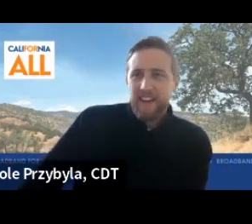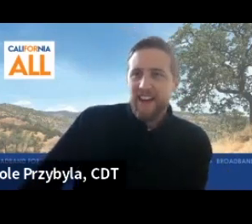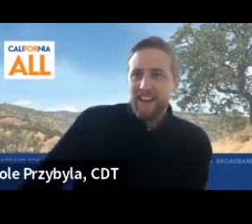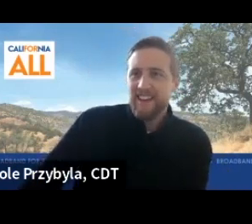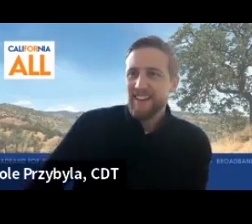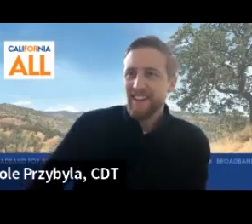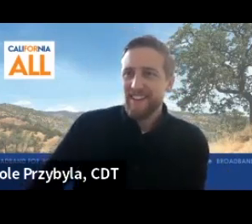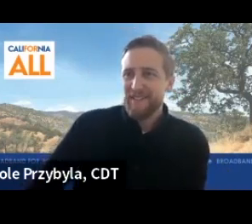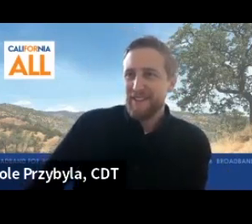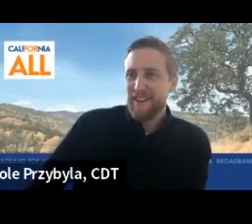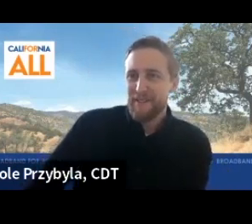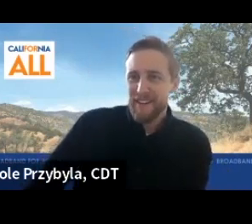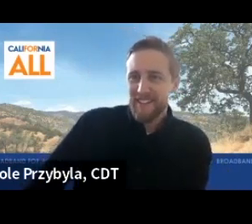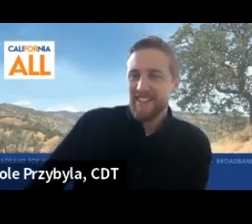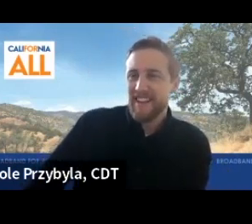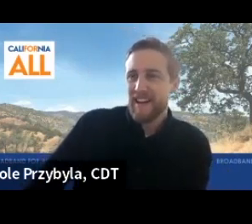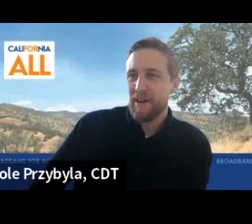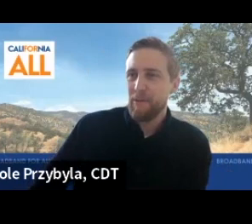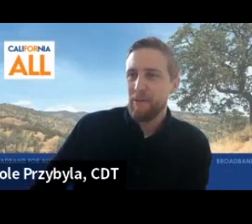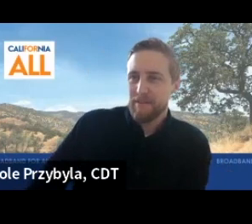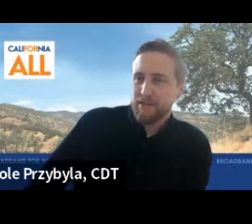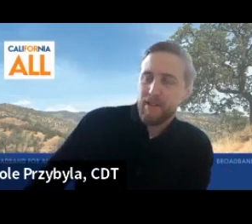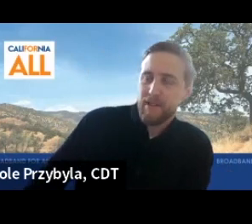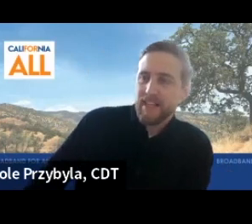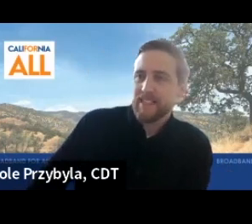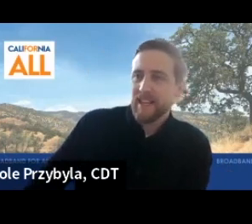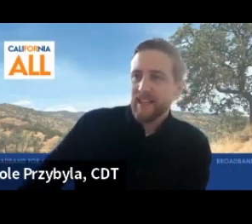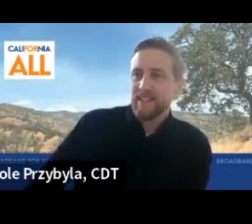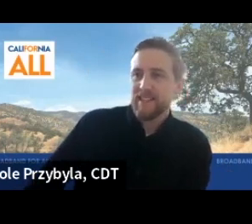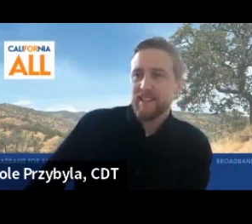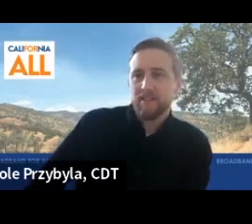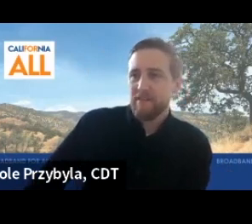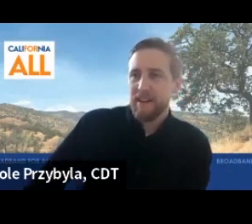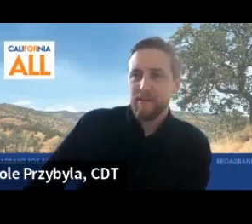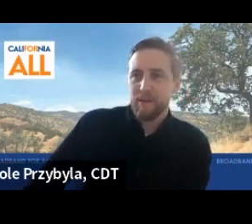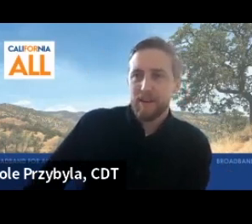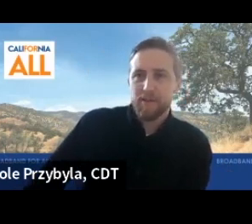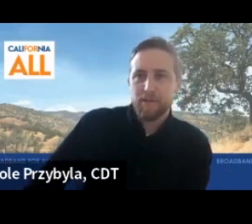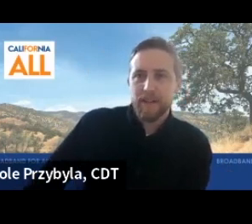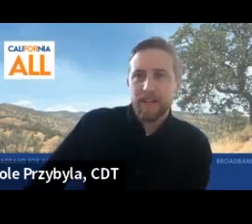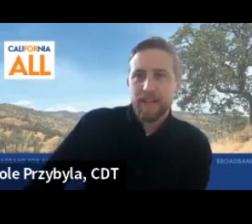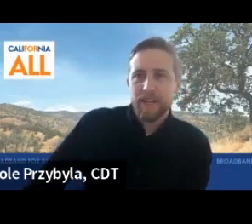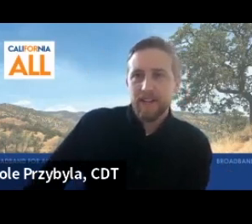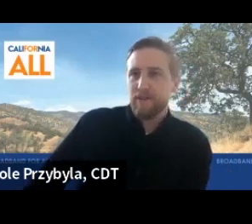Okay, good afternoon, everyone, and welcome to the second outcome area working group meeting